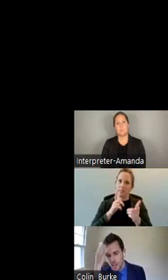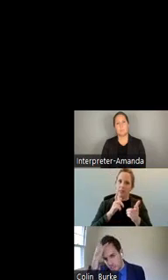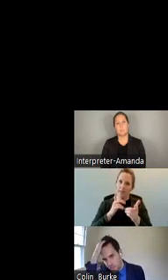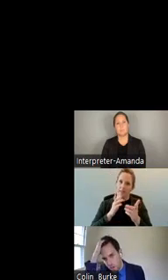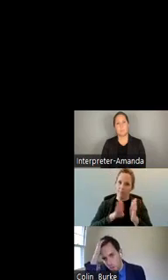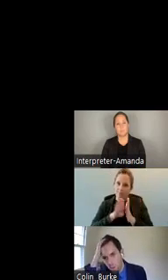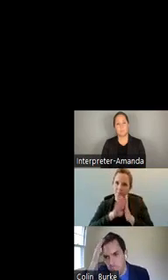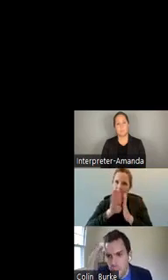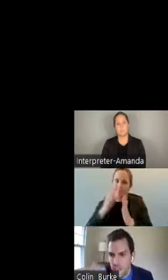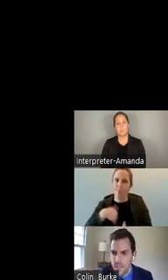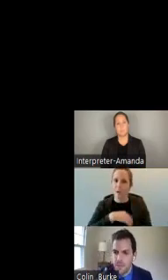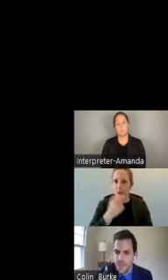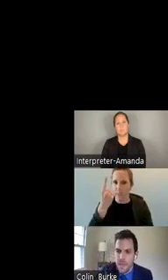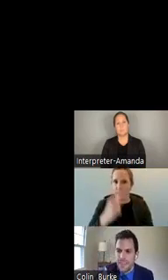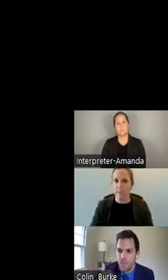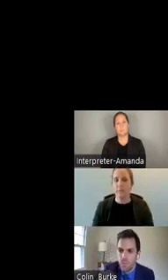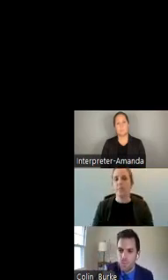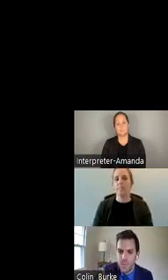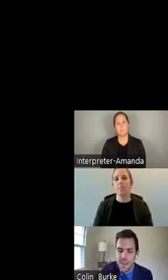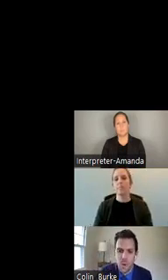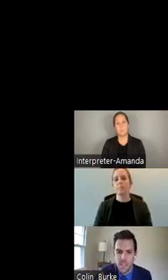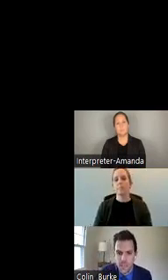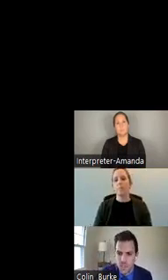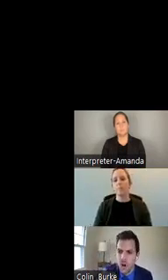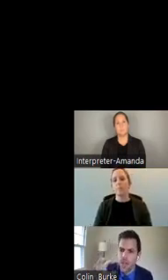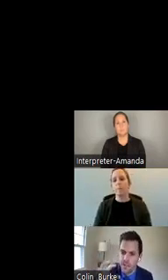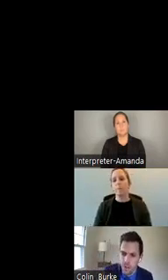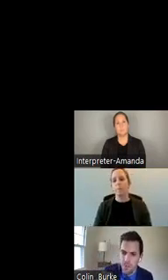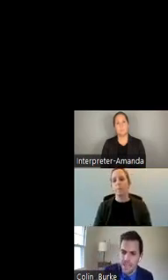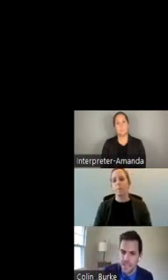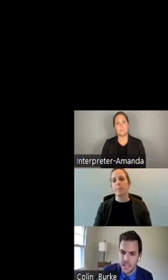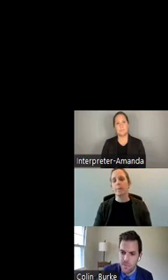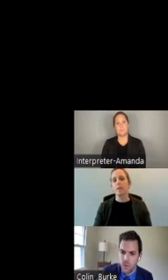as context for our work because that meant that we kind of wanted to start at a very basic level